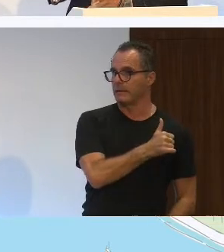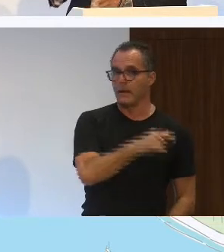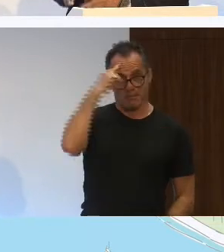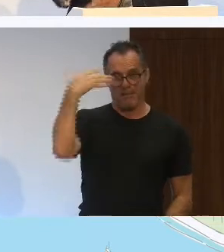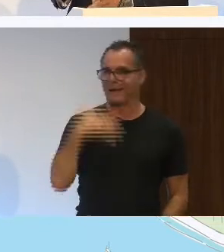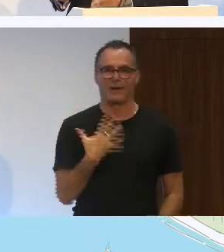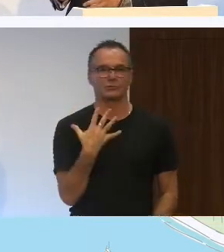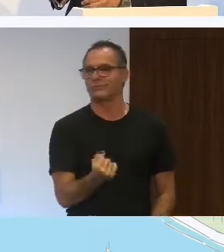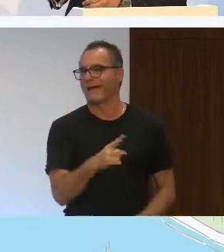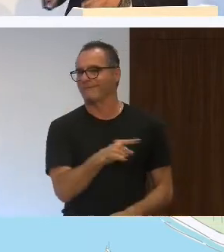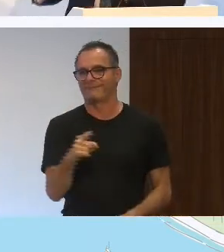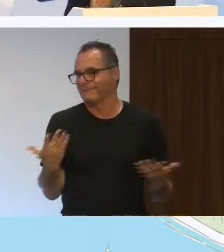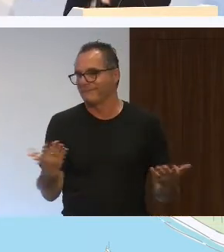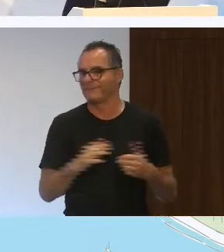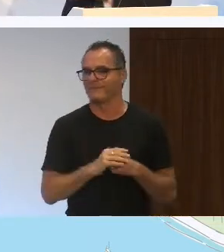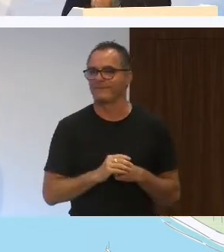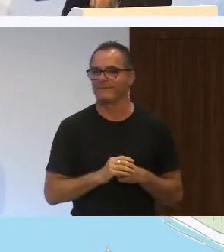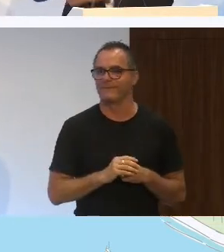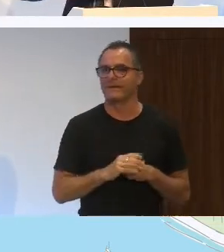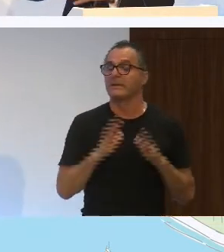It's not typical for migraine, but again, it's in the differential diagnosis,